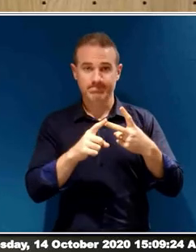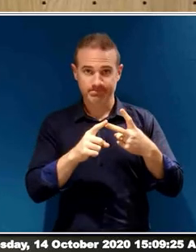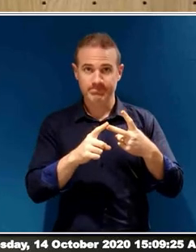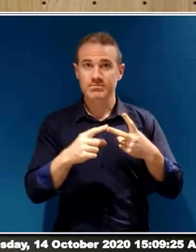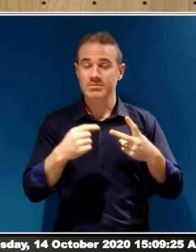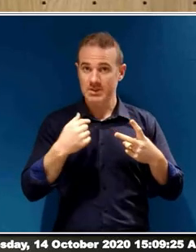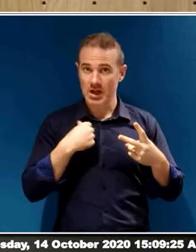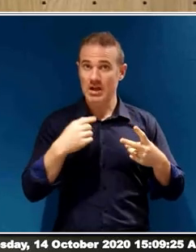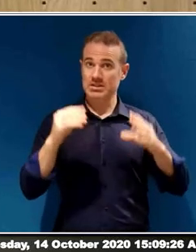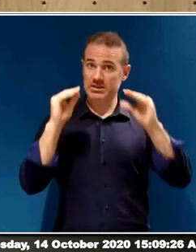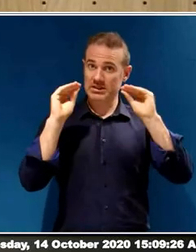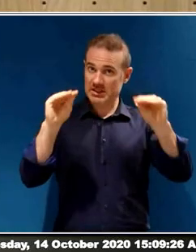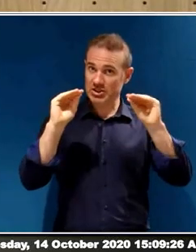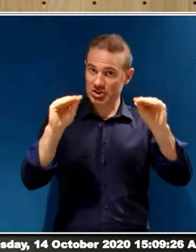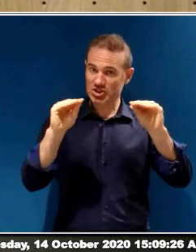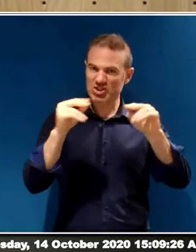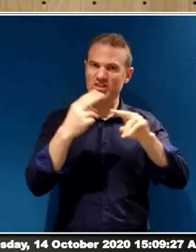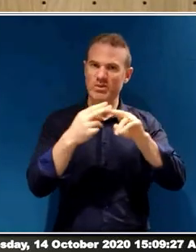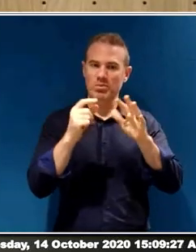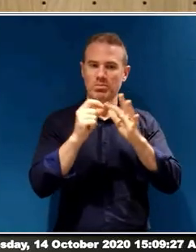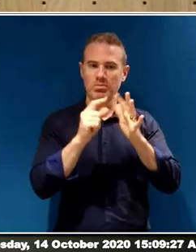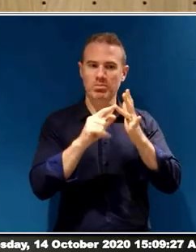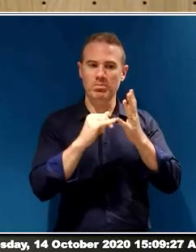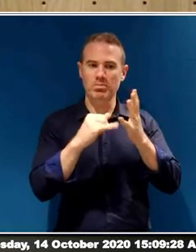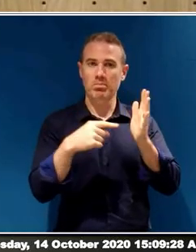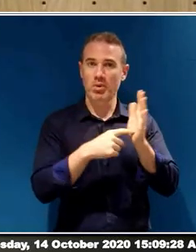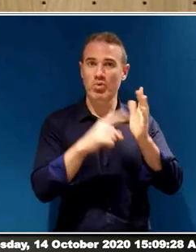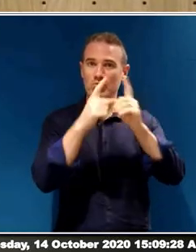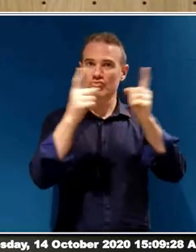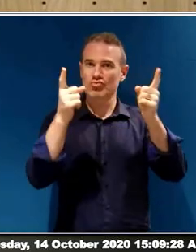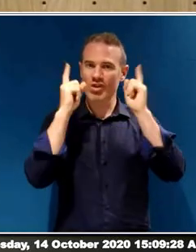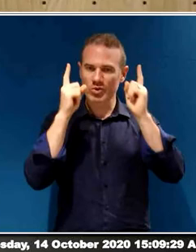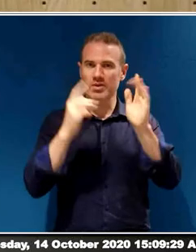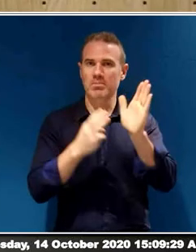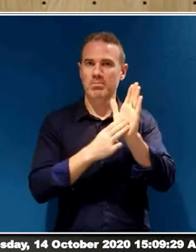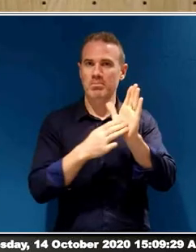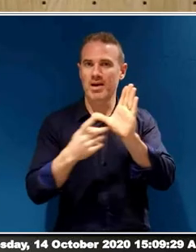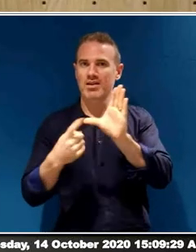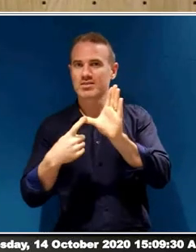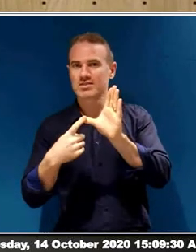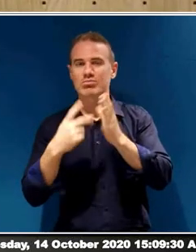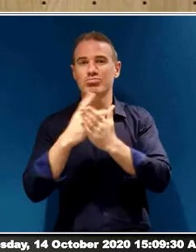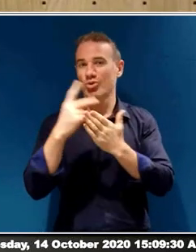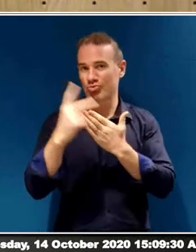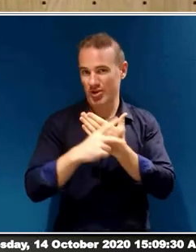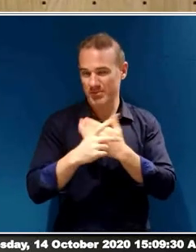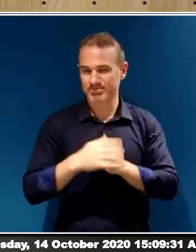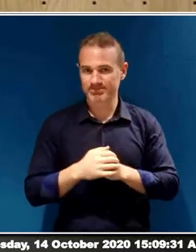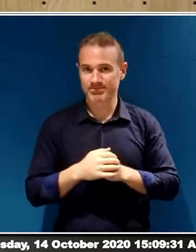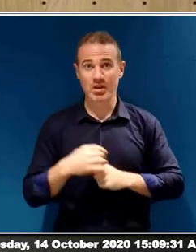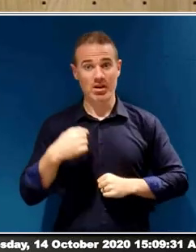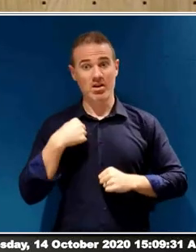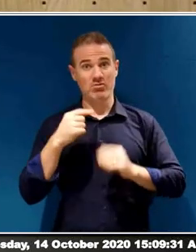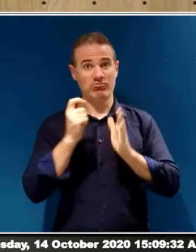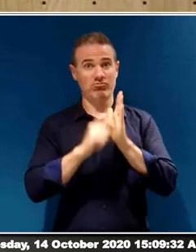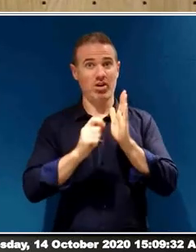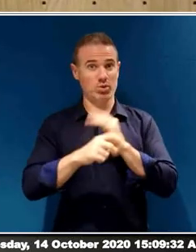Masters program, and I'm currently writing two new subjects that will be a part of our new Masters degree.